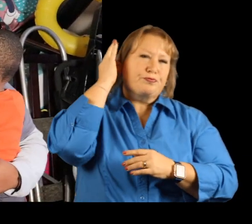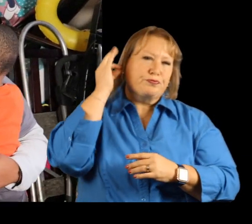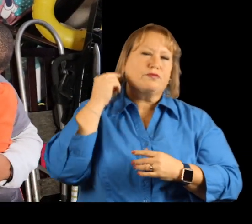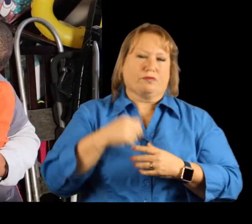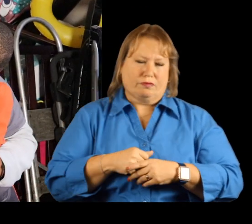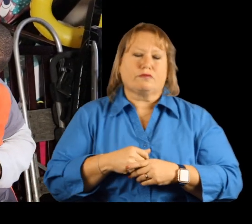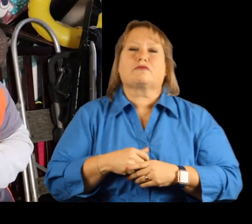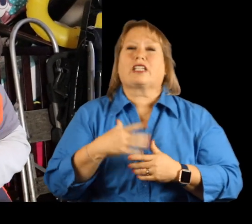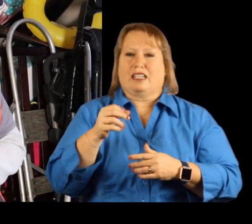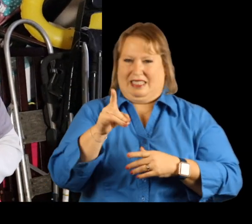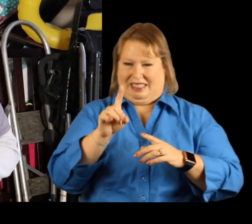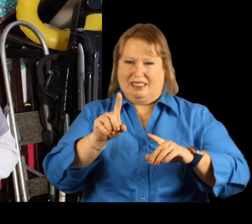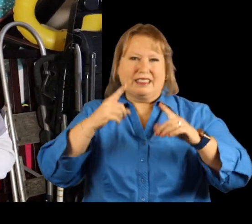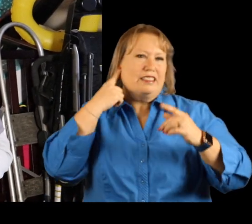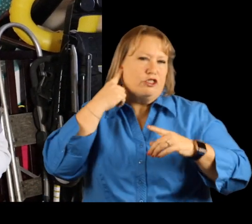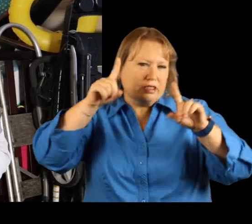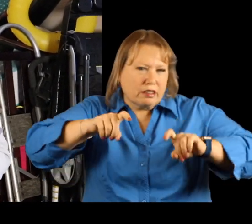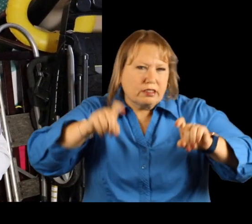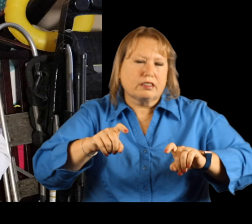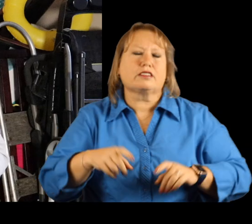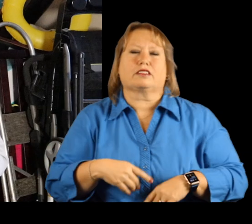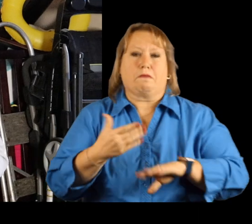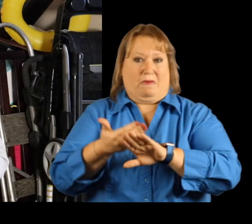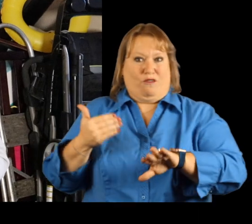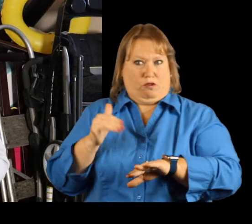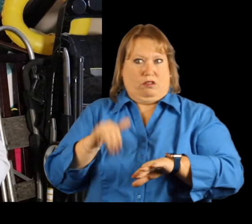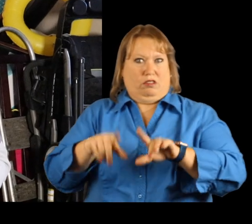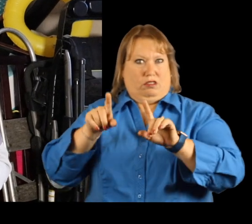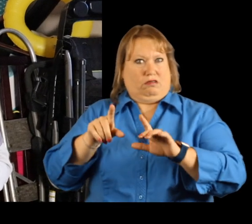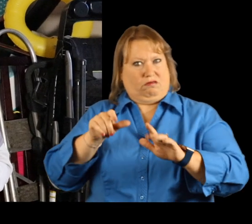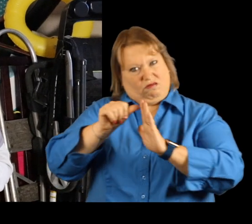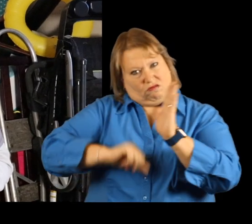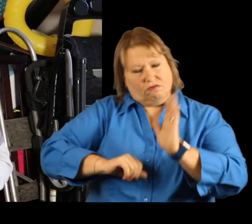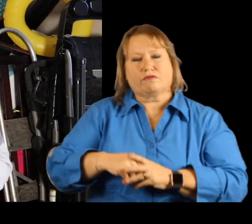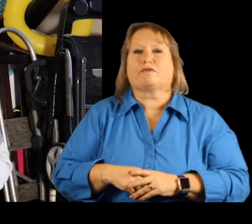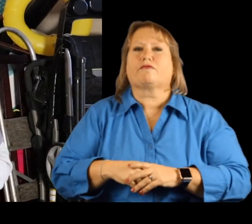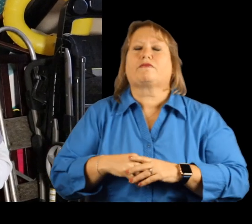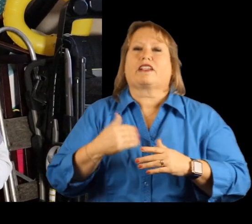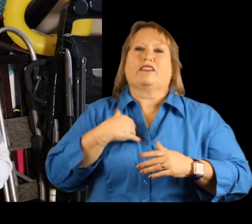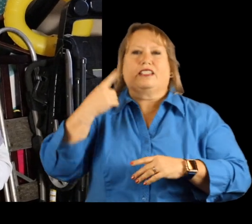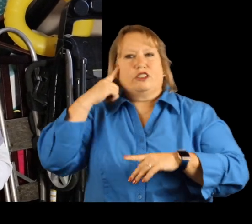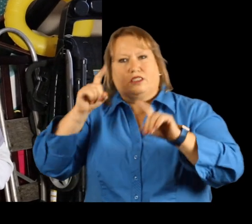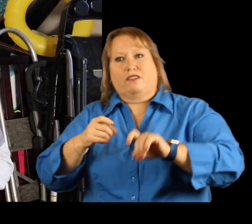and they did a hearing test. Before and after and then he had a hearing test again.